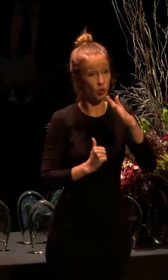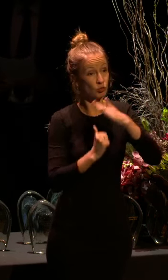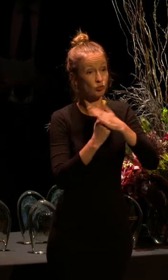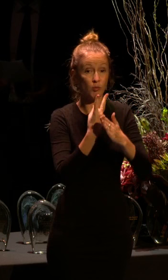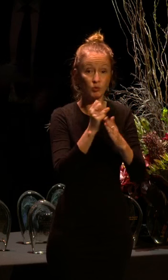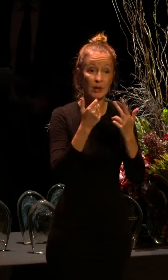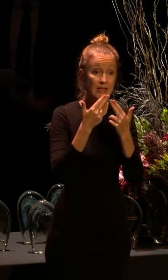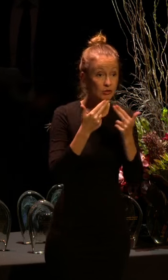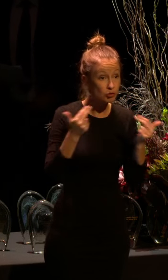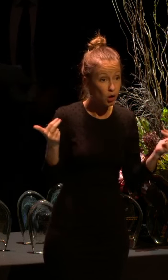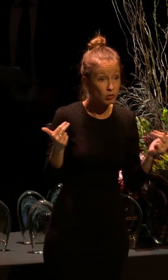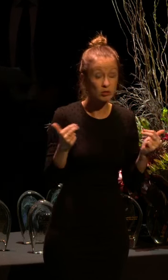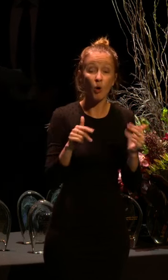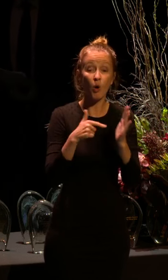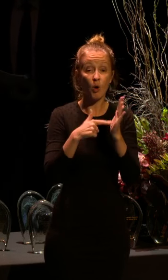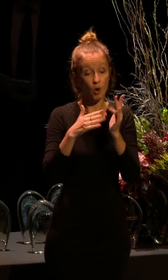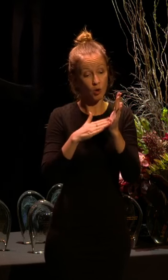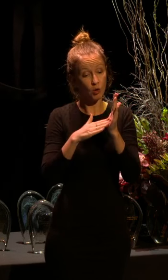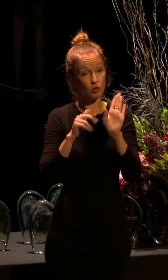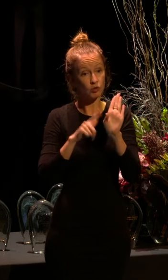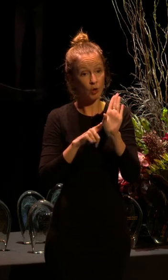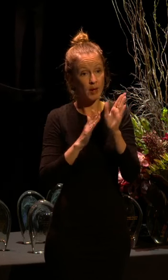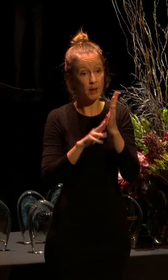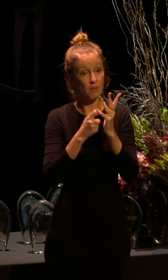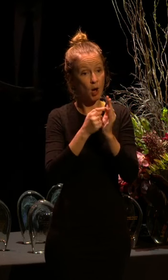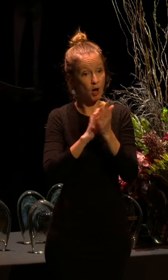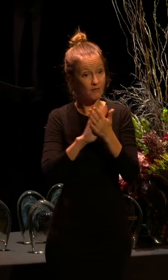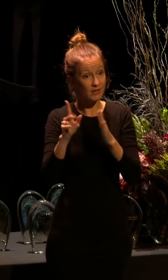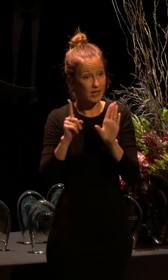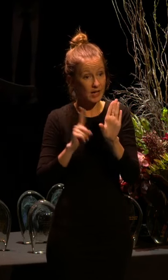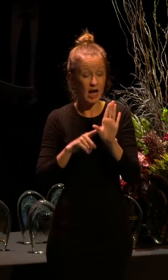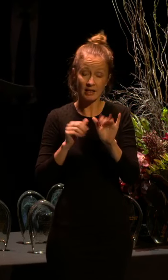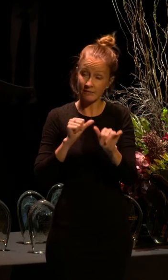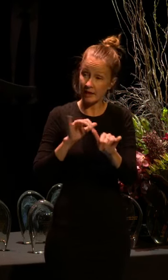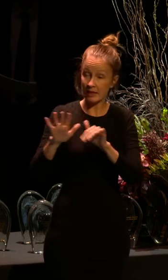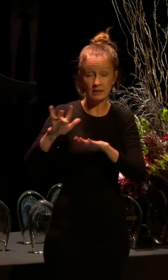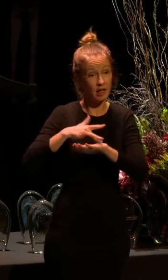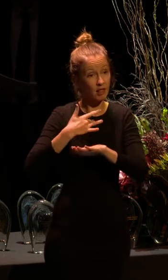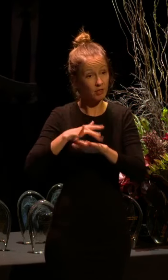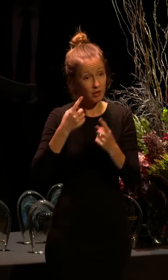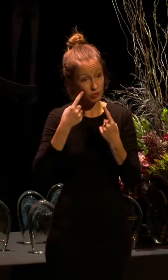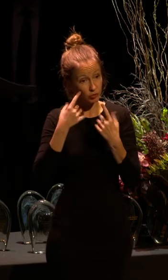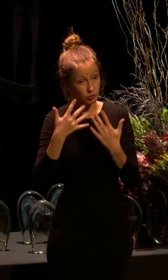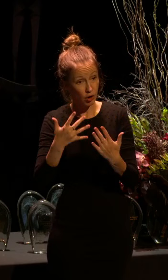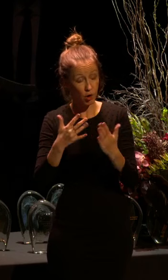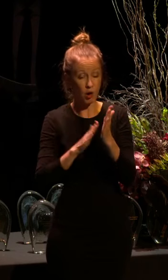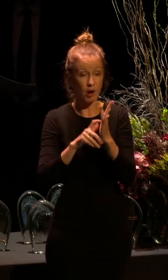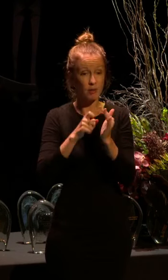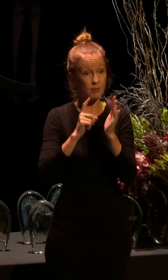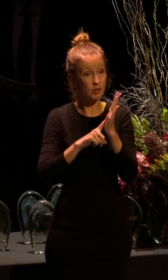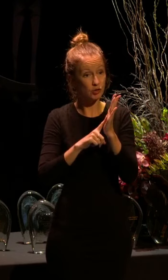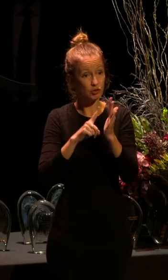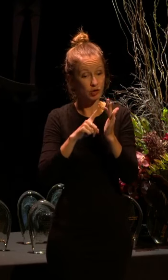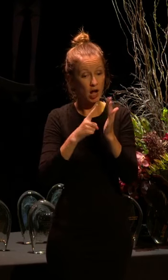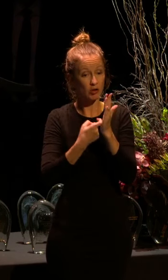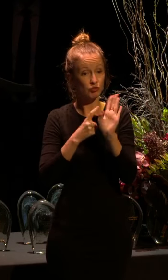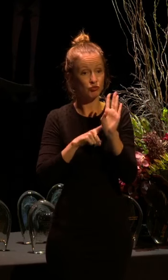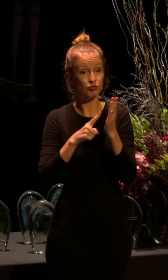Tommy Murphy with his record run at Belvoir St with Packer & Sons. Michelle Ryan, who's shown us how the use of dance